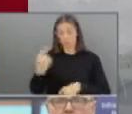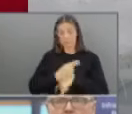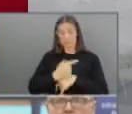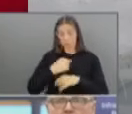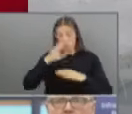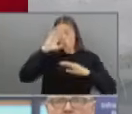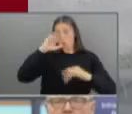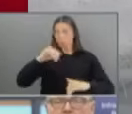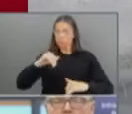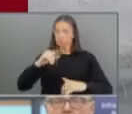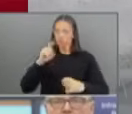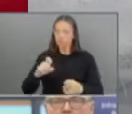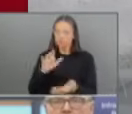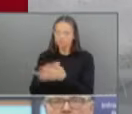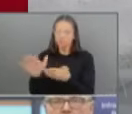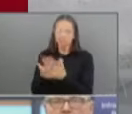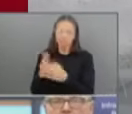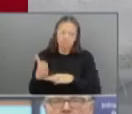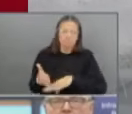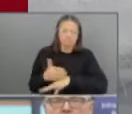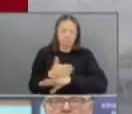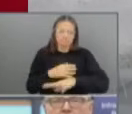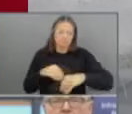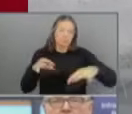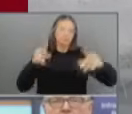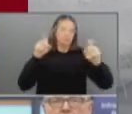AGAIN TODAY, I HOPE THAT WE MAKE SIGNIFICANT PROGRESS.